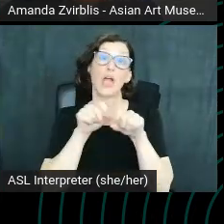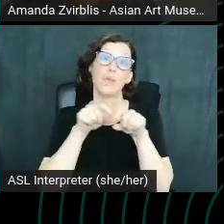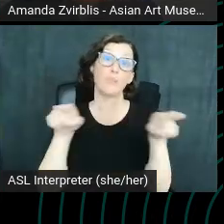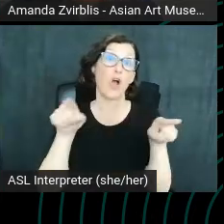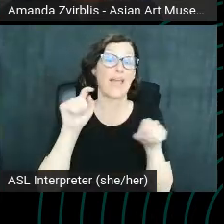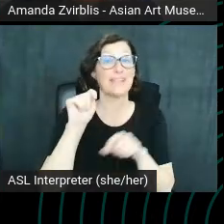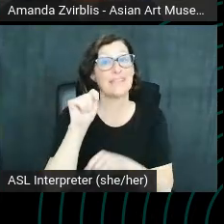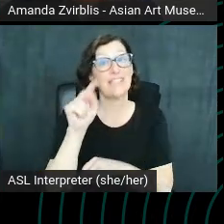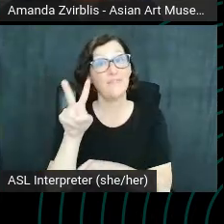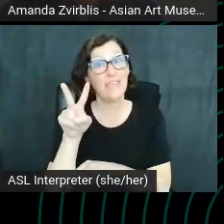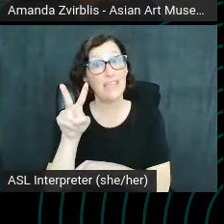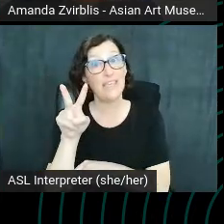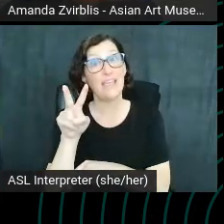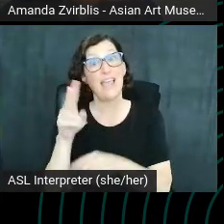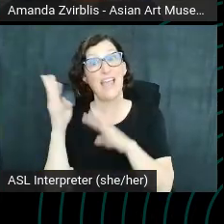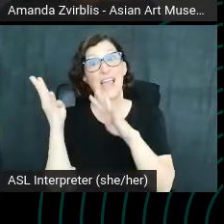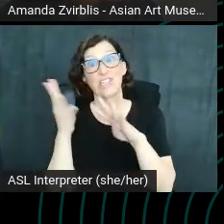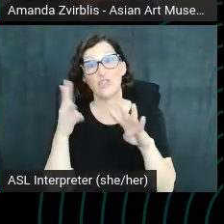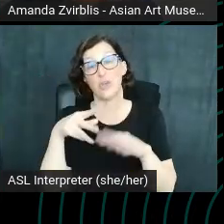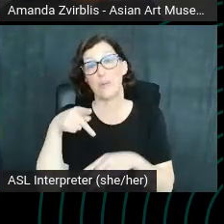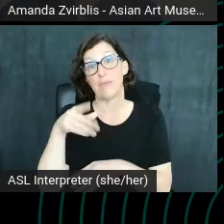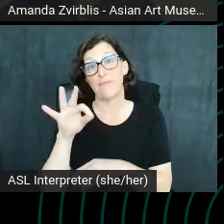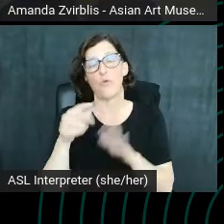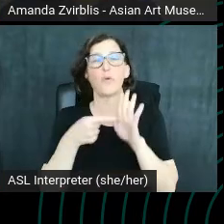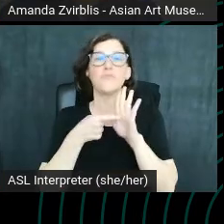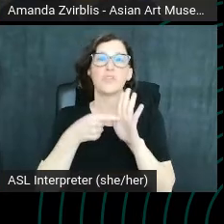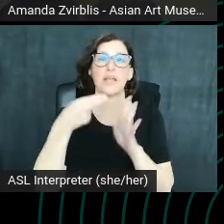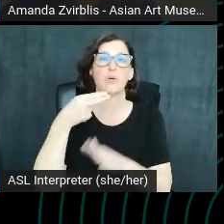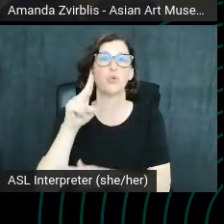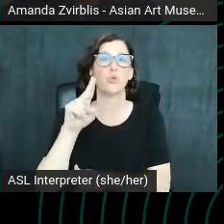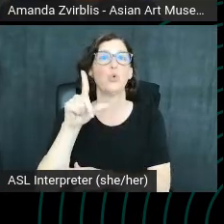and streaming platforms like Hulu which we did.